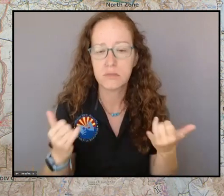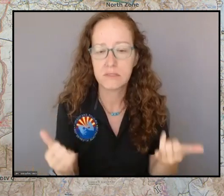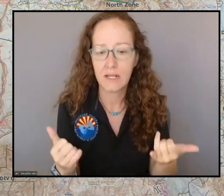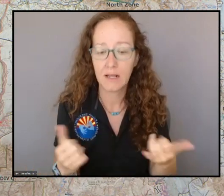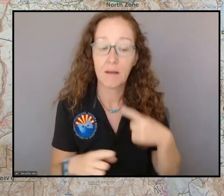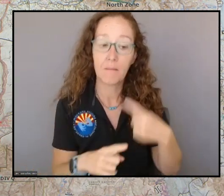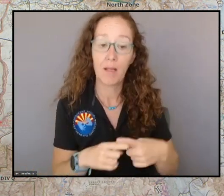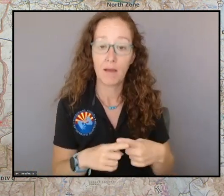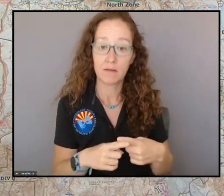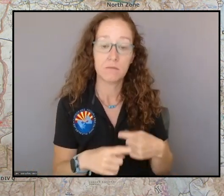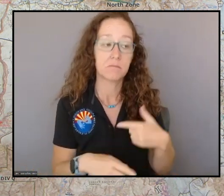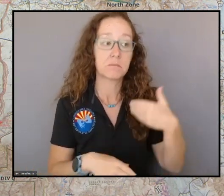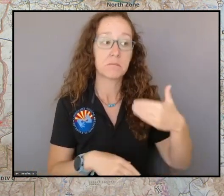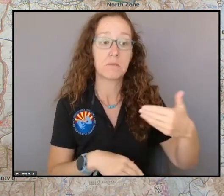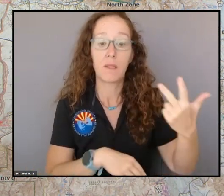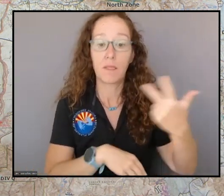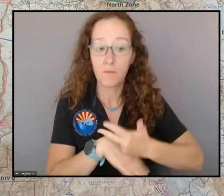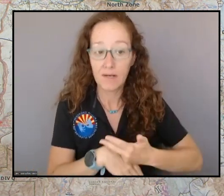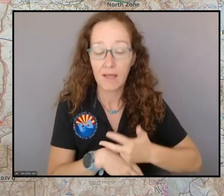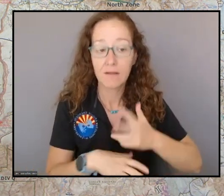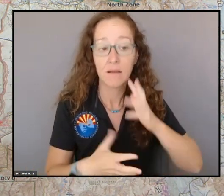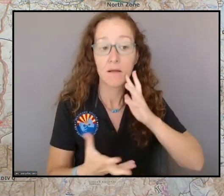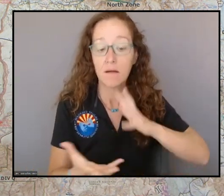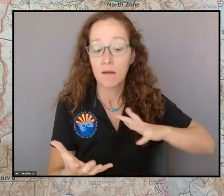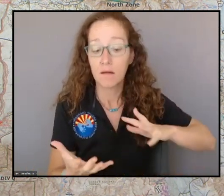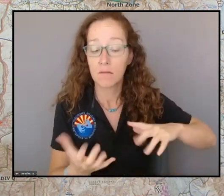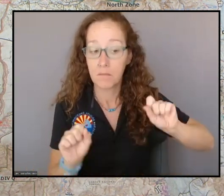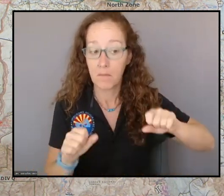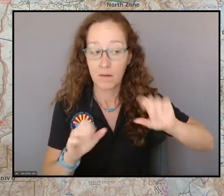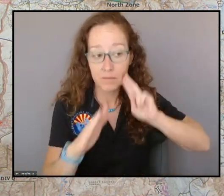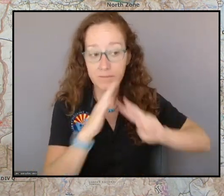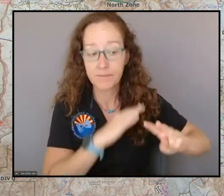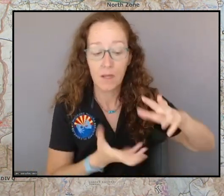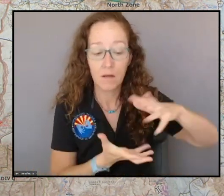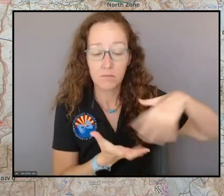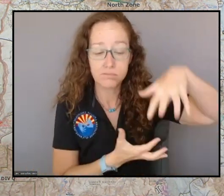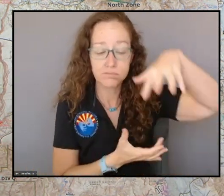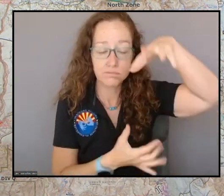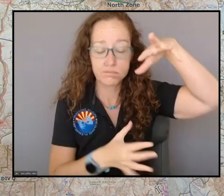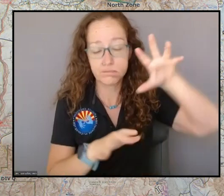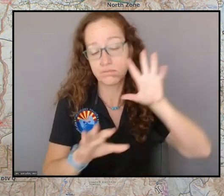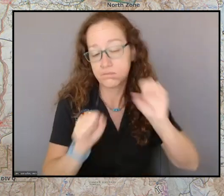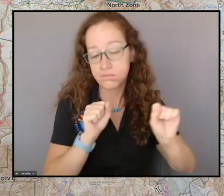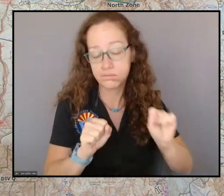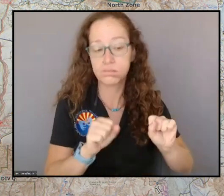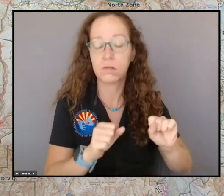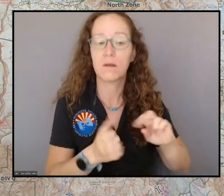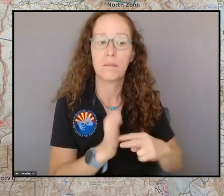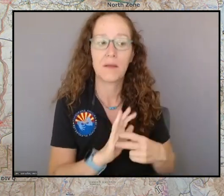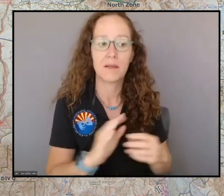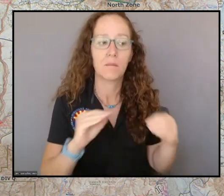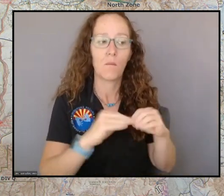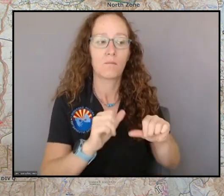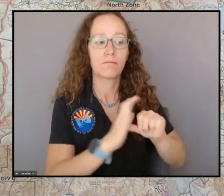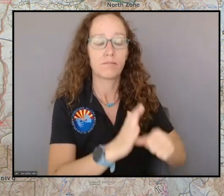so there will be a heightened emphasis on initial attack and support of the local fire response. Thanks and have a